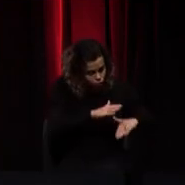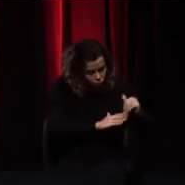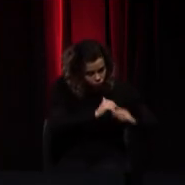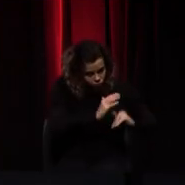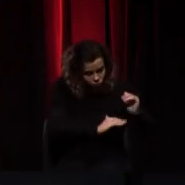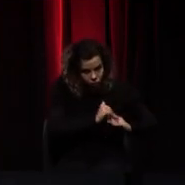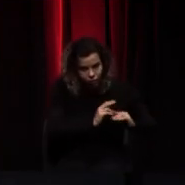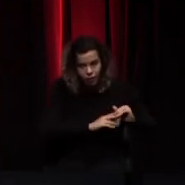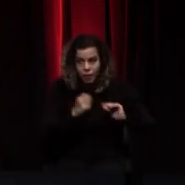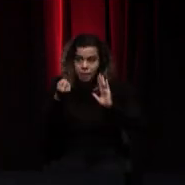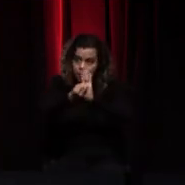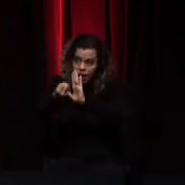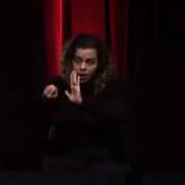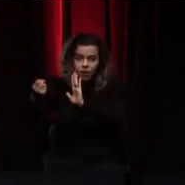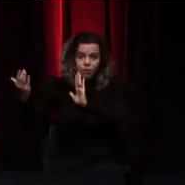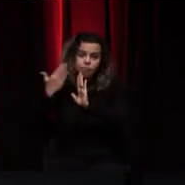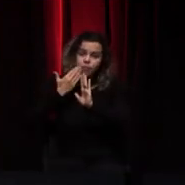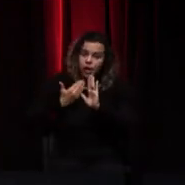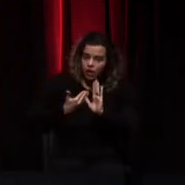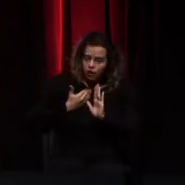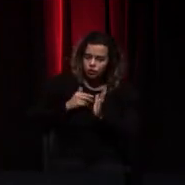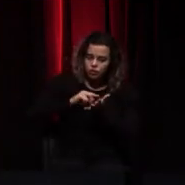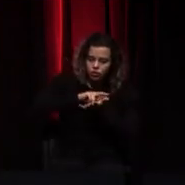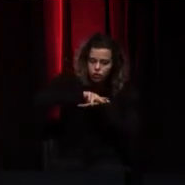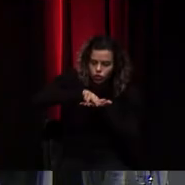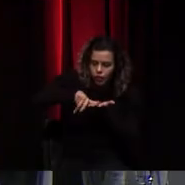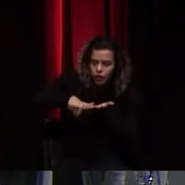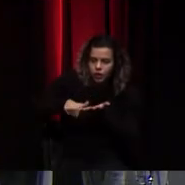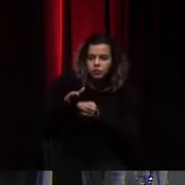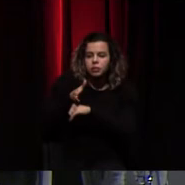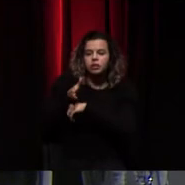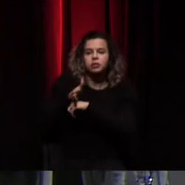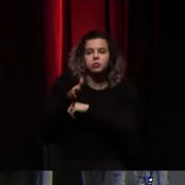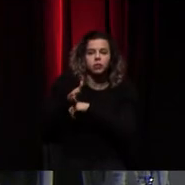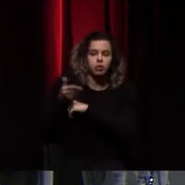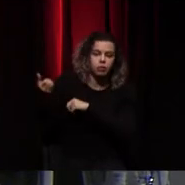there are different levels for brand participation.